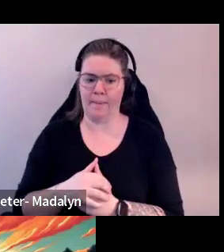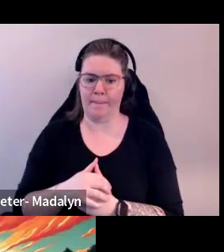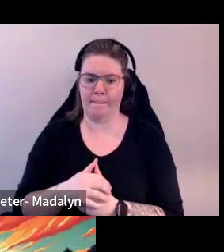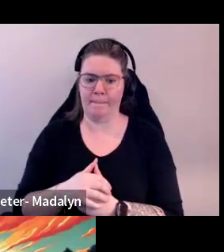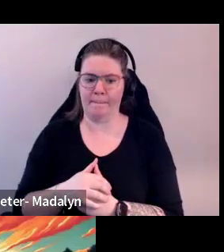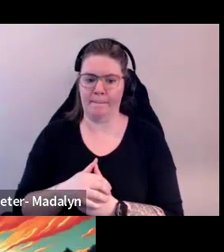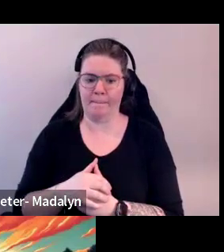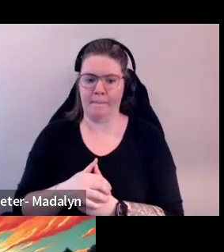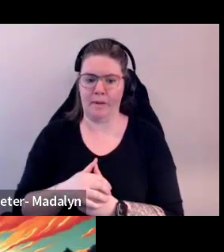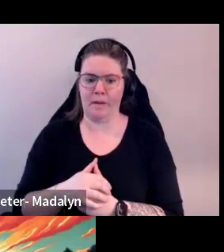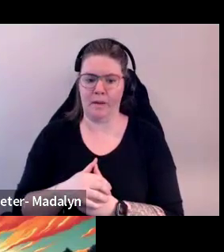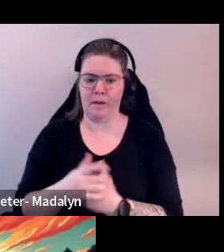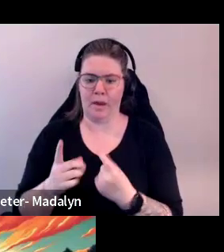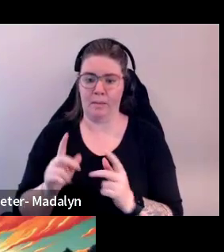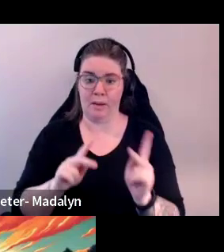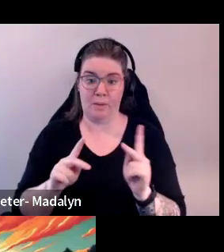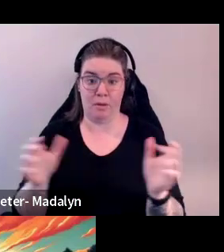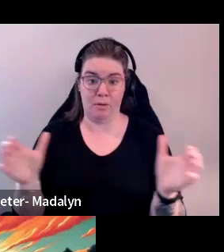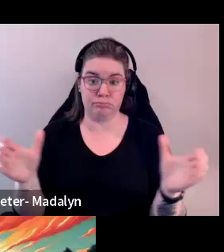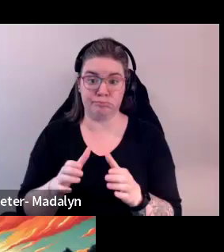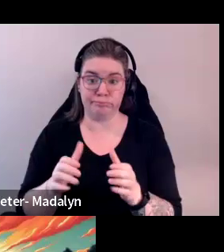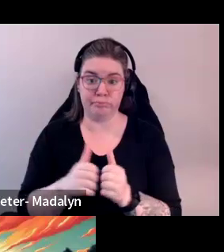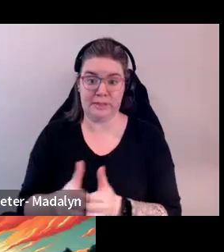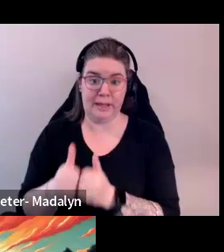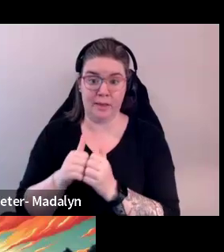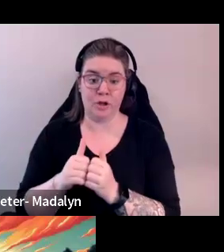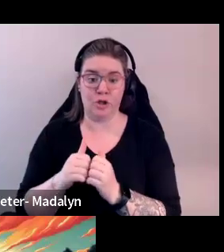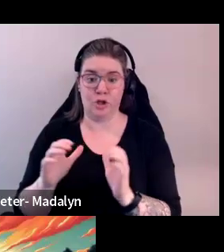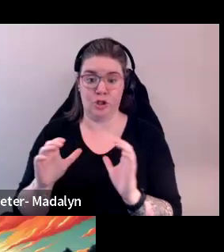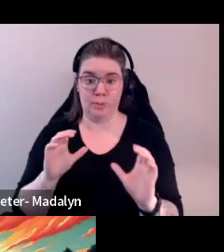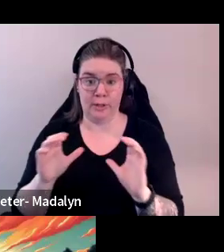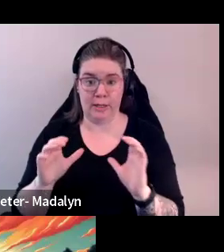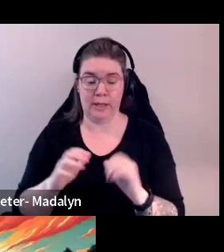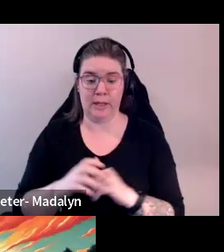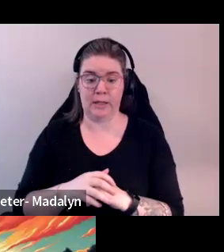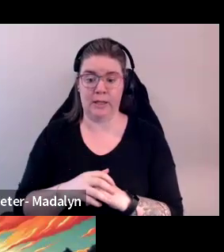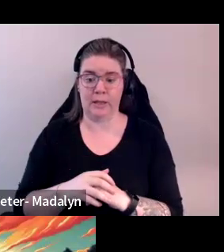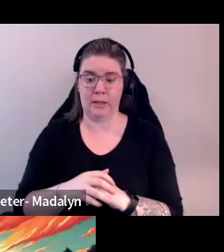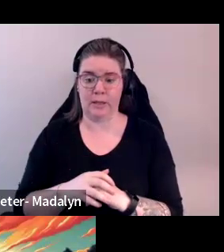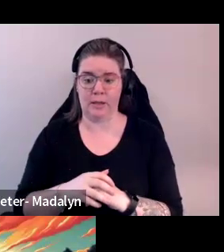Tom Olin: bringing bringing people together, you know, communicating that way. Brooke Wilson (she/her): Coalition building.